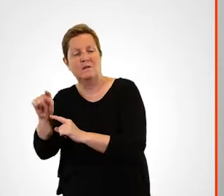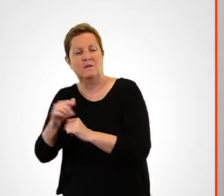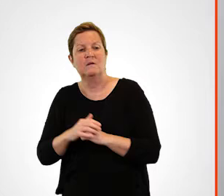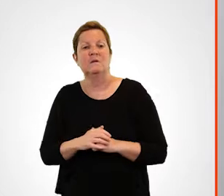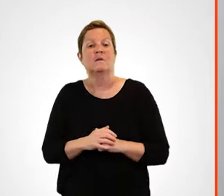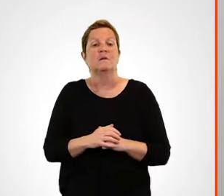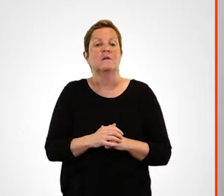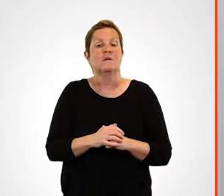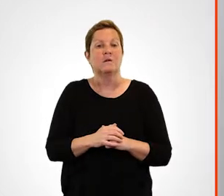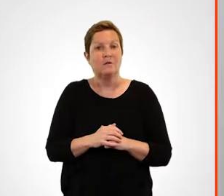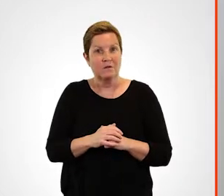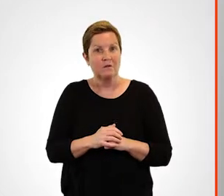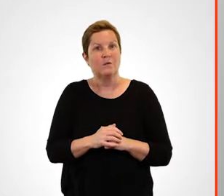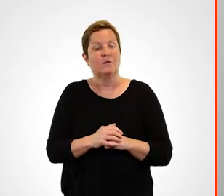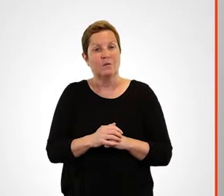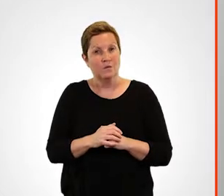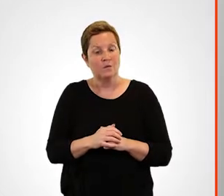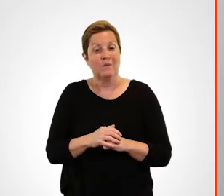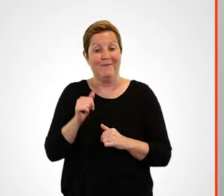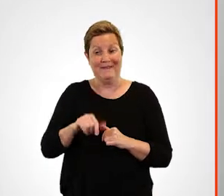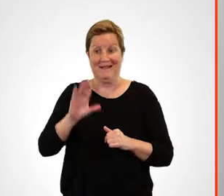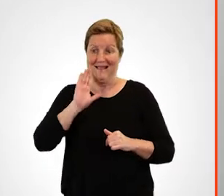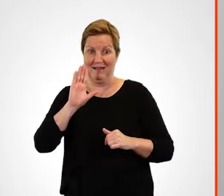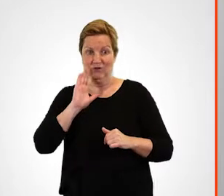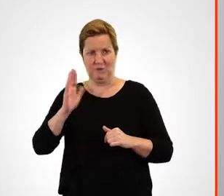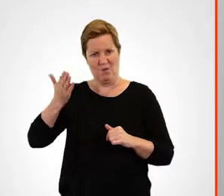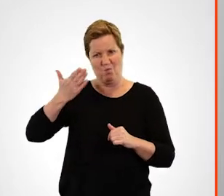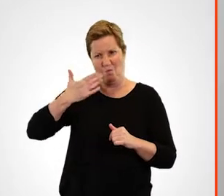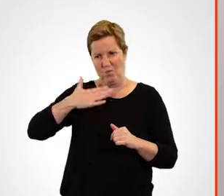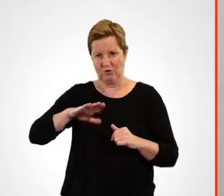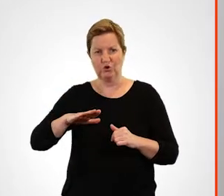We were aiming in these lectures to lay out what's necessary